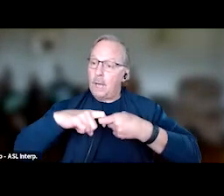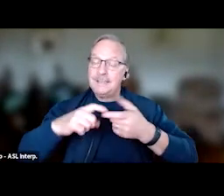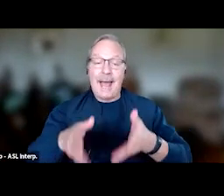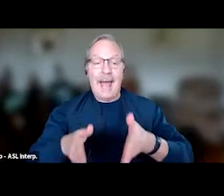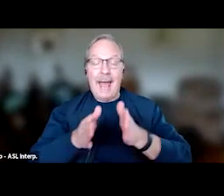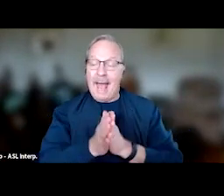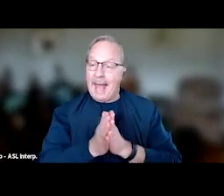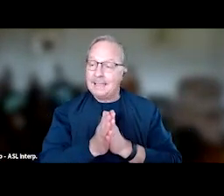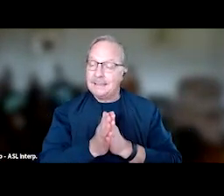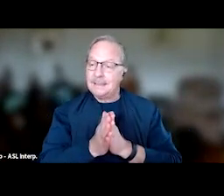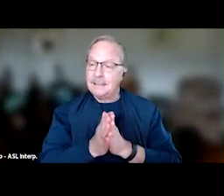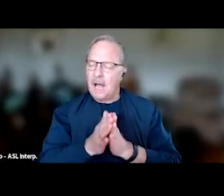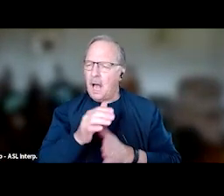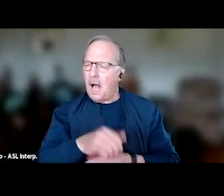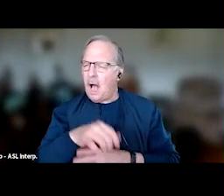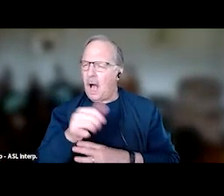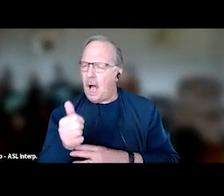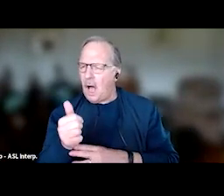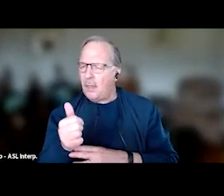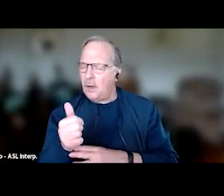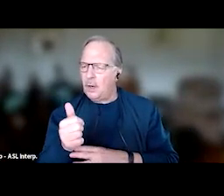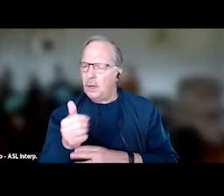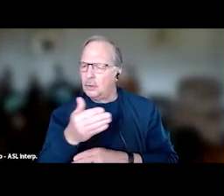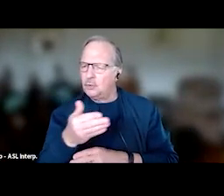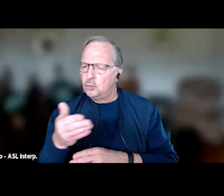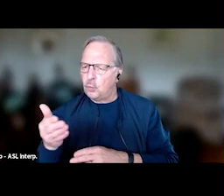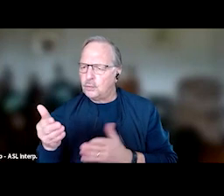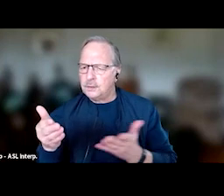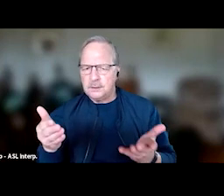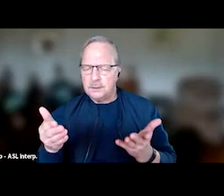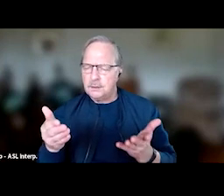Are there other sources of qualitative data